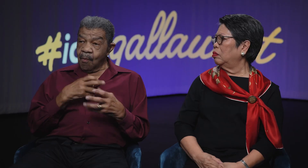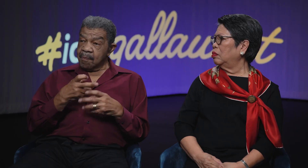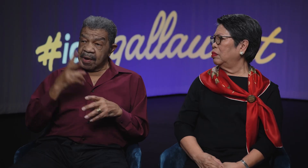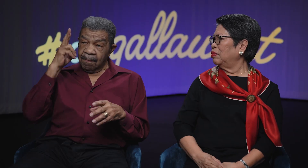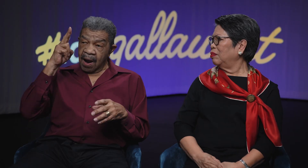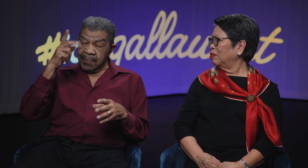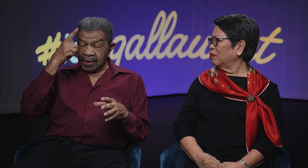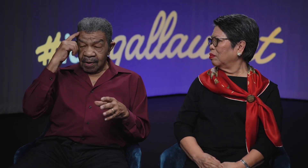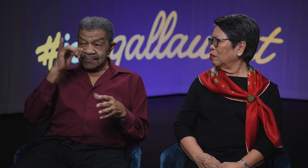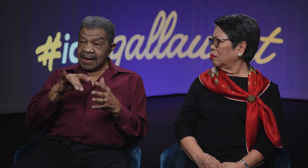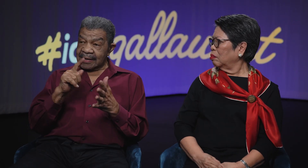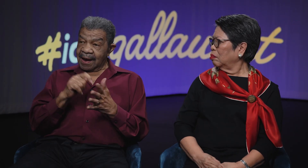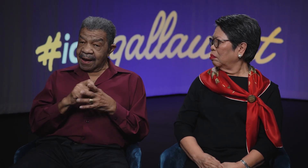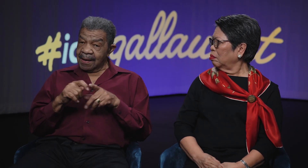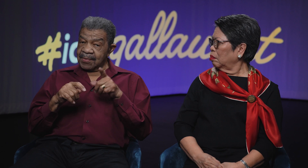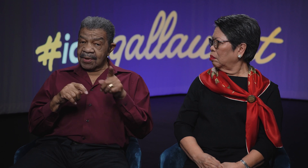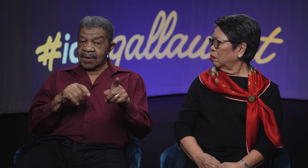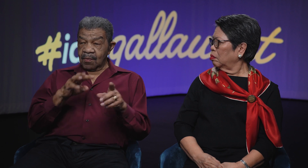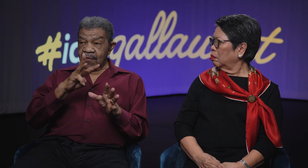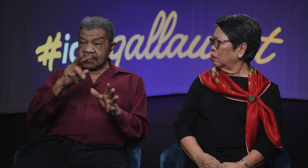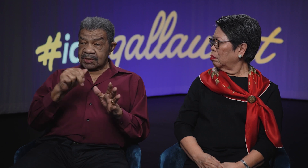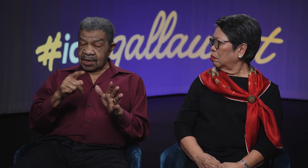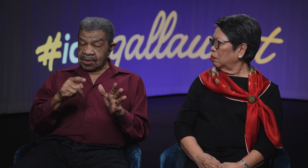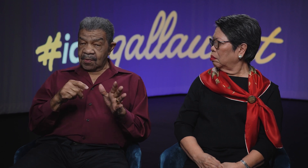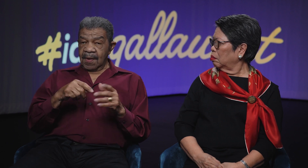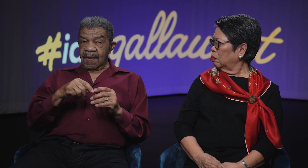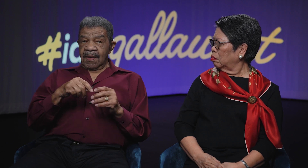I wanted to be a barber because at the time in West Virginia,